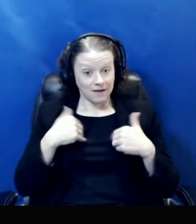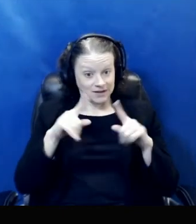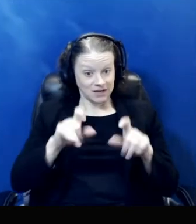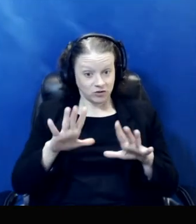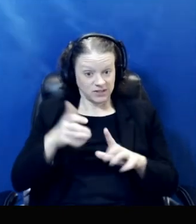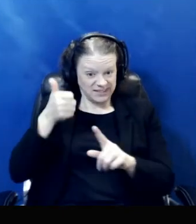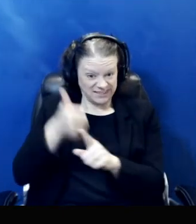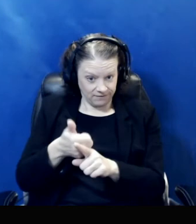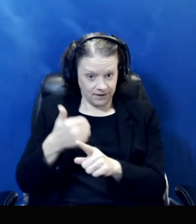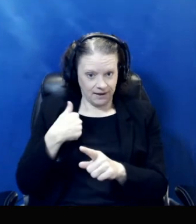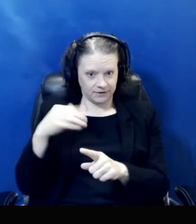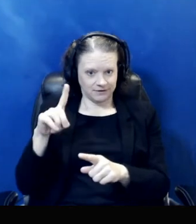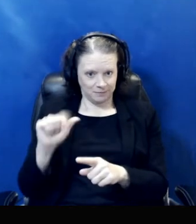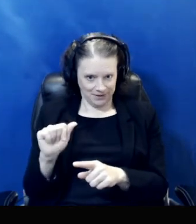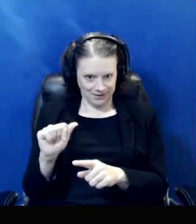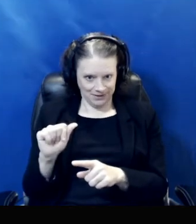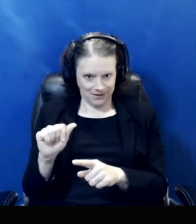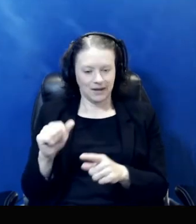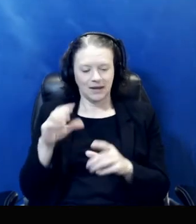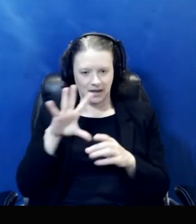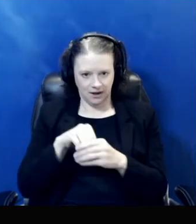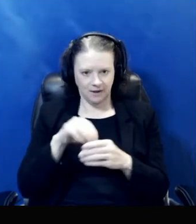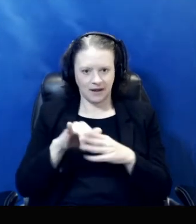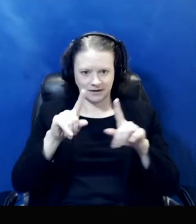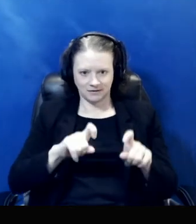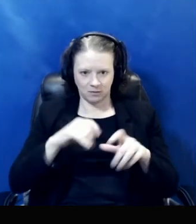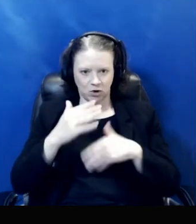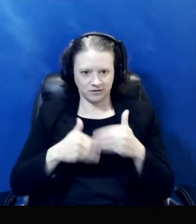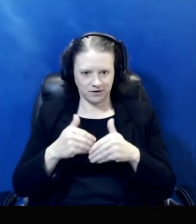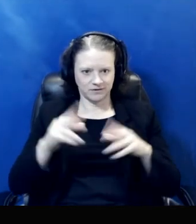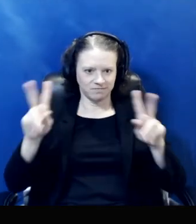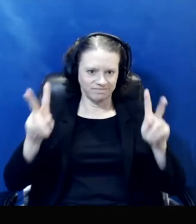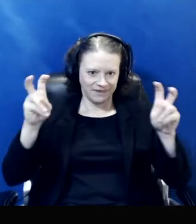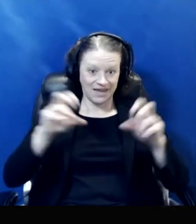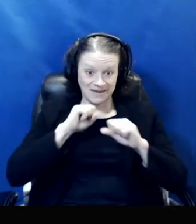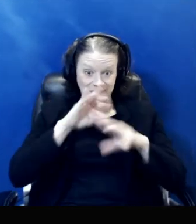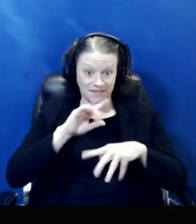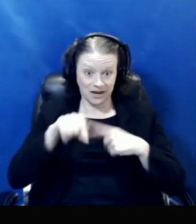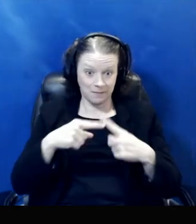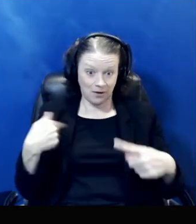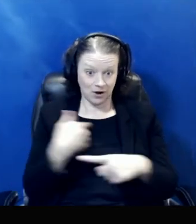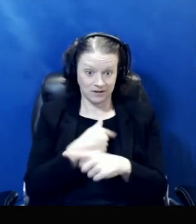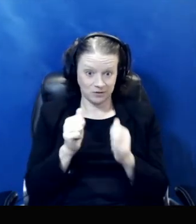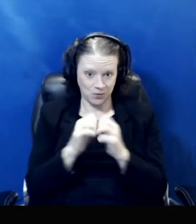Again, Nothing About Us Without Us. These testers with disabilities will be able to work,